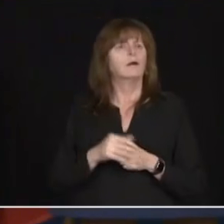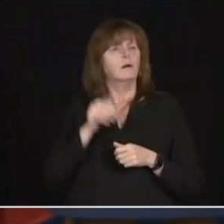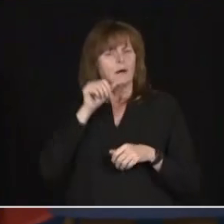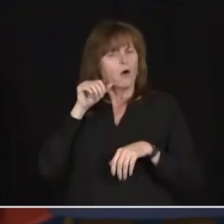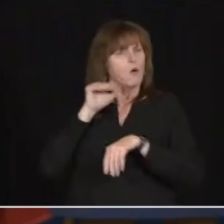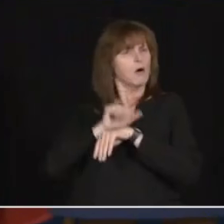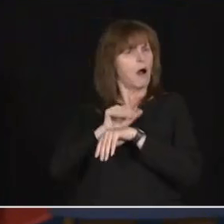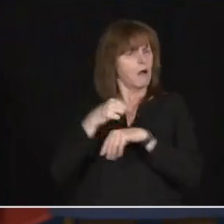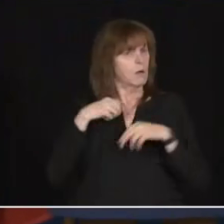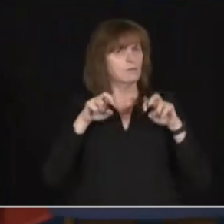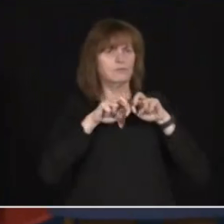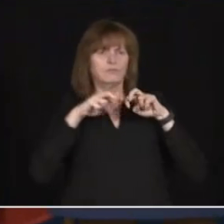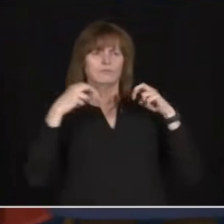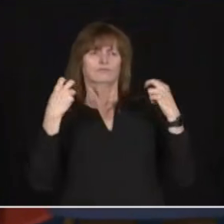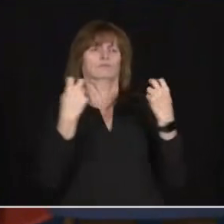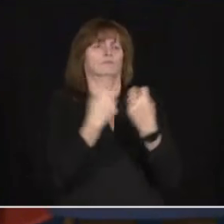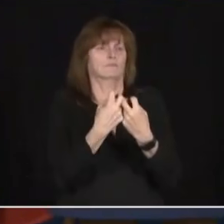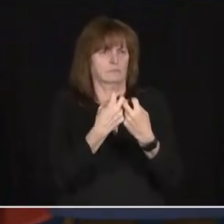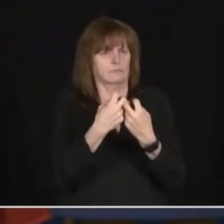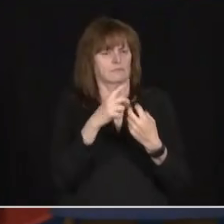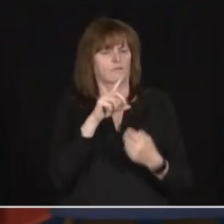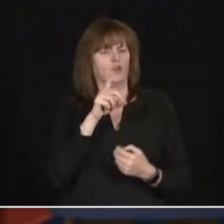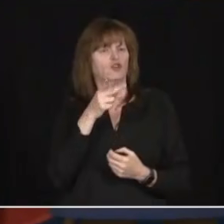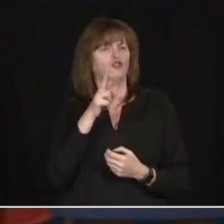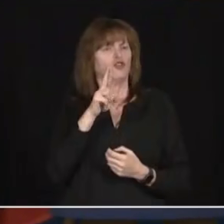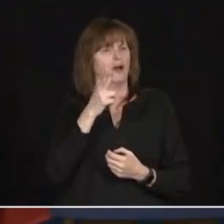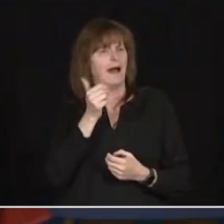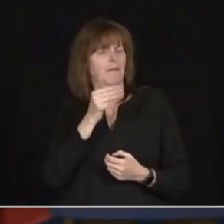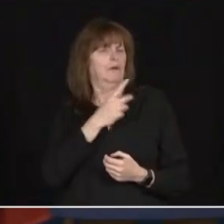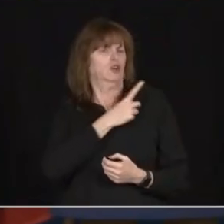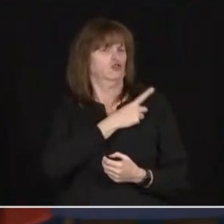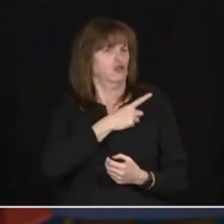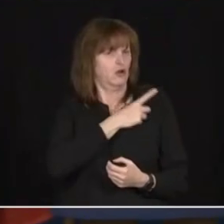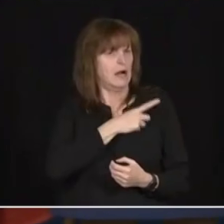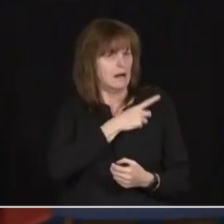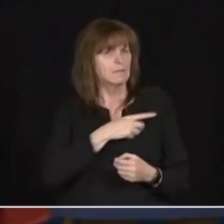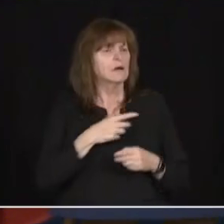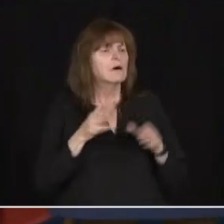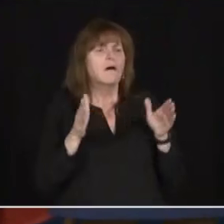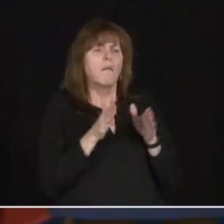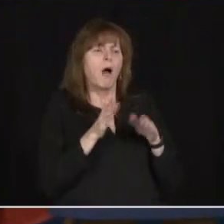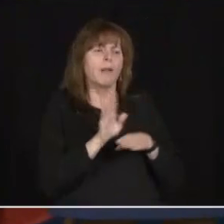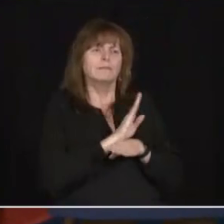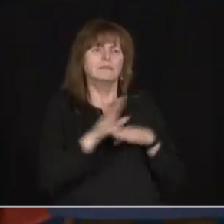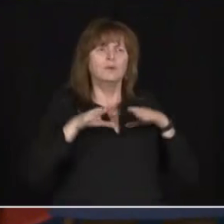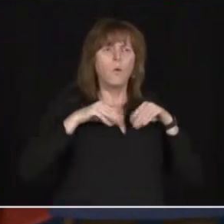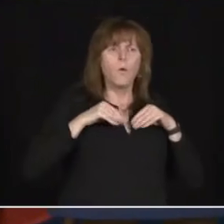focus of the jobs and recovery committee. Last night, I participated in a small business round table.